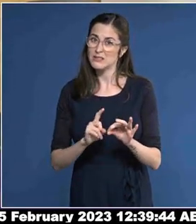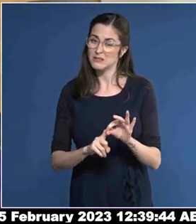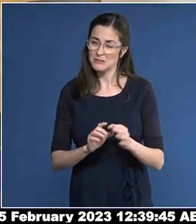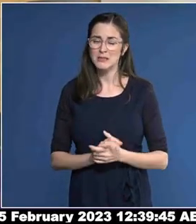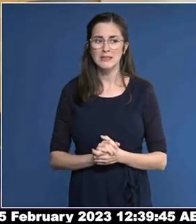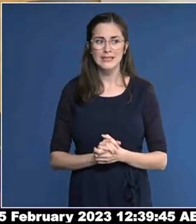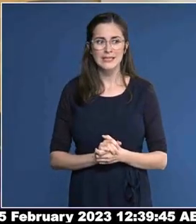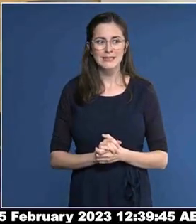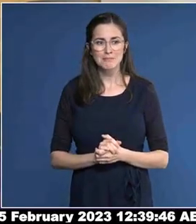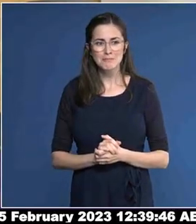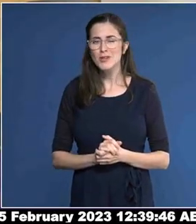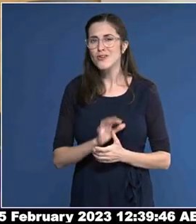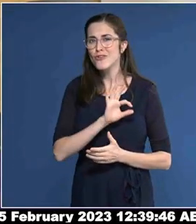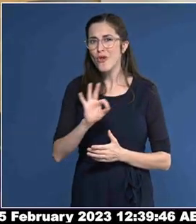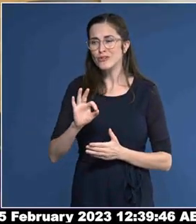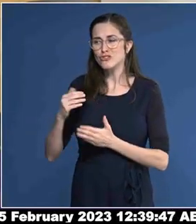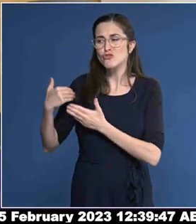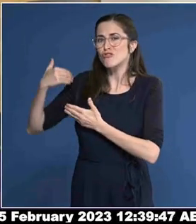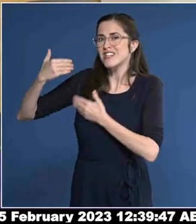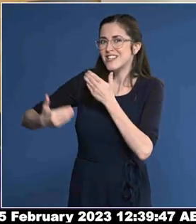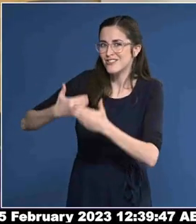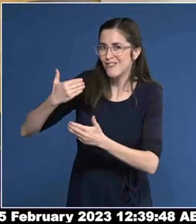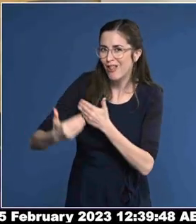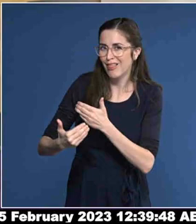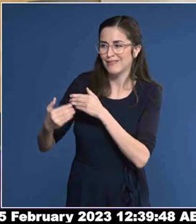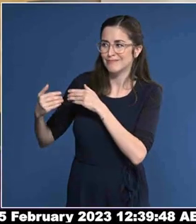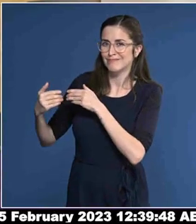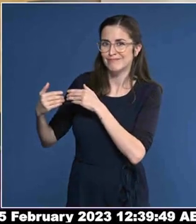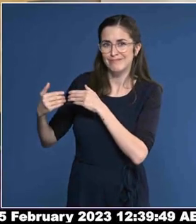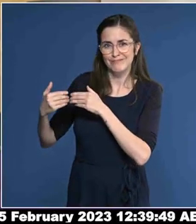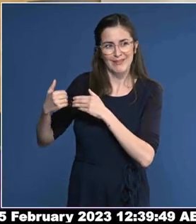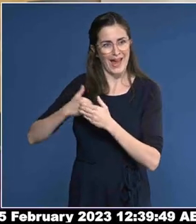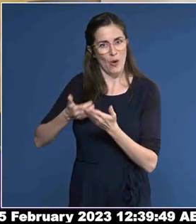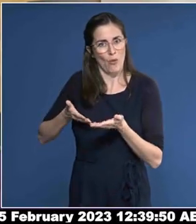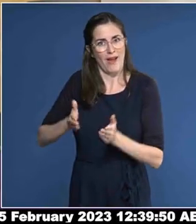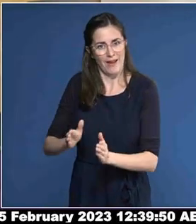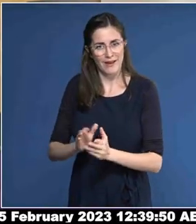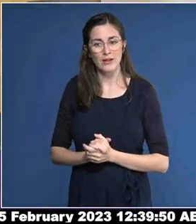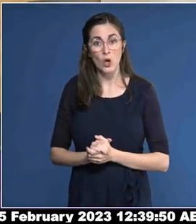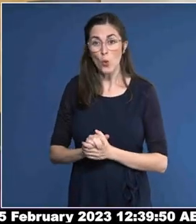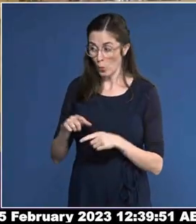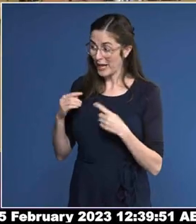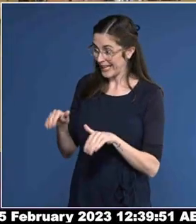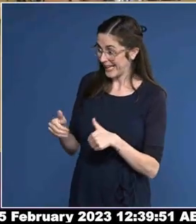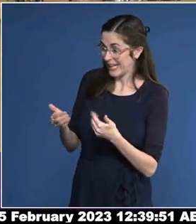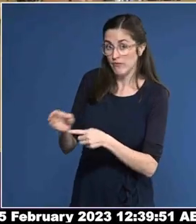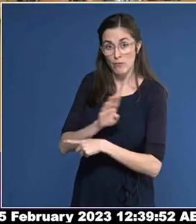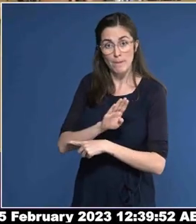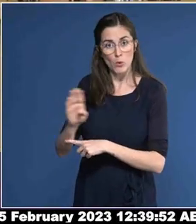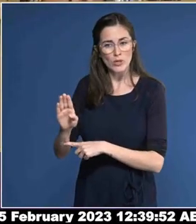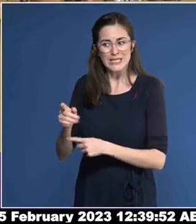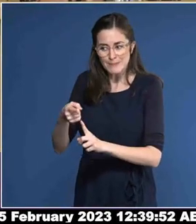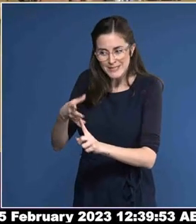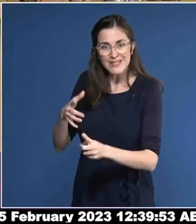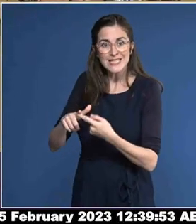But providing our board members with specific examples at meetings around